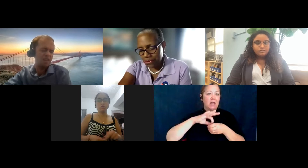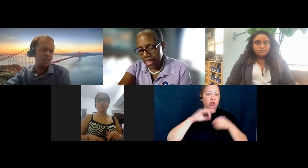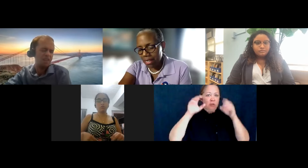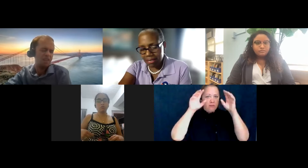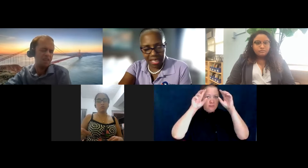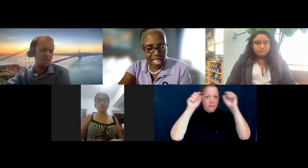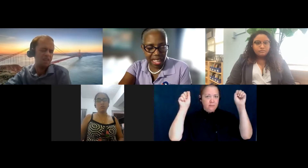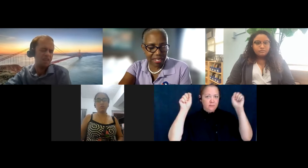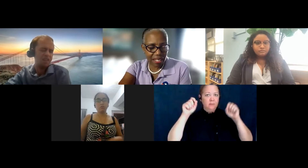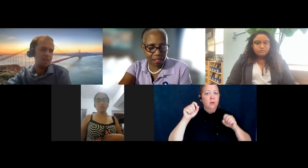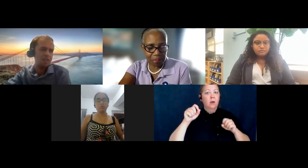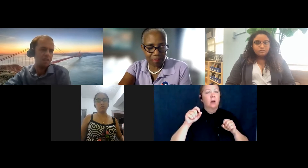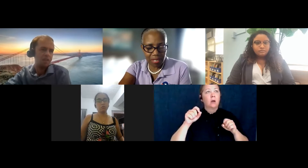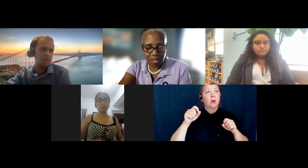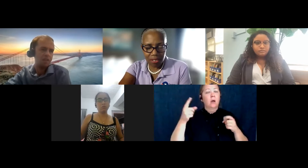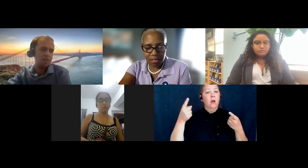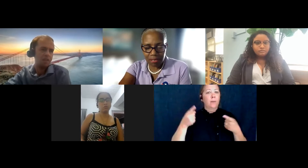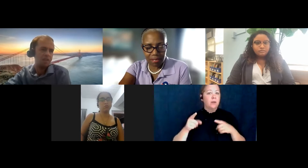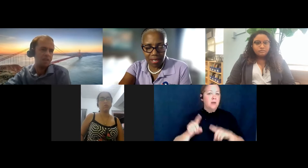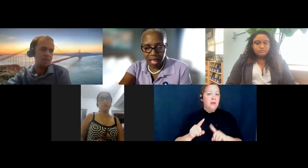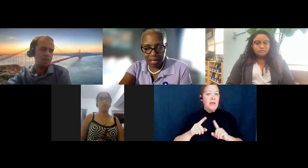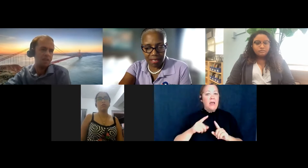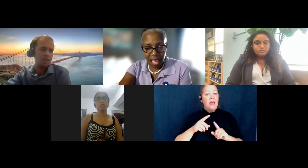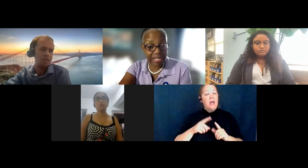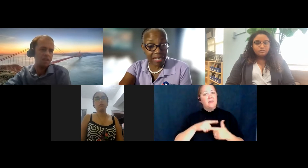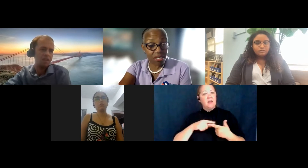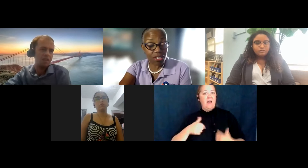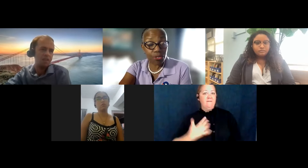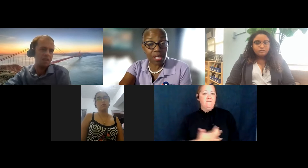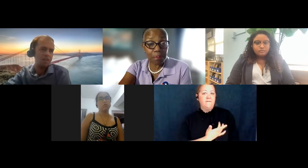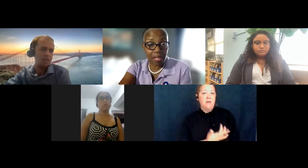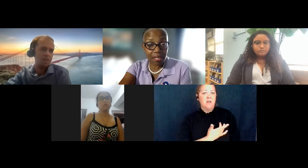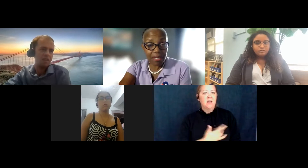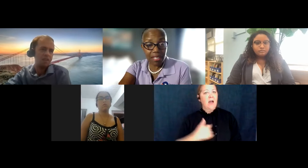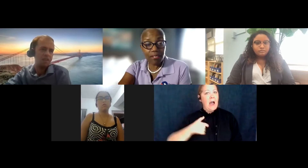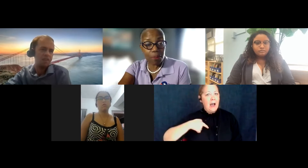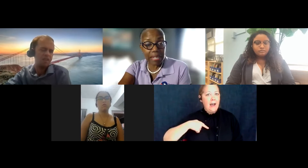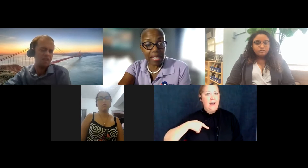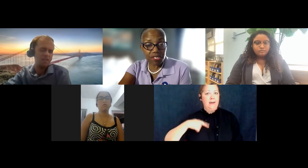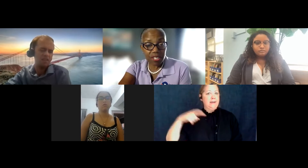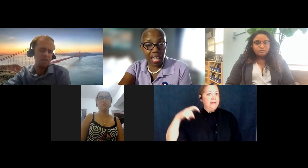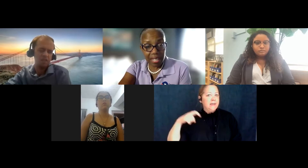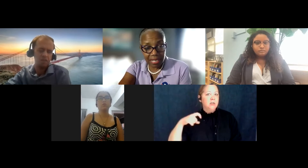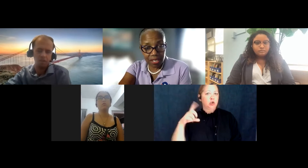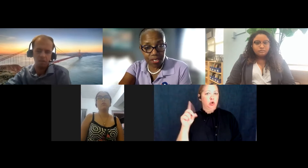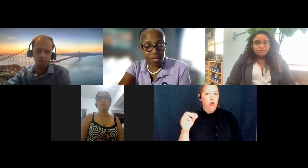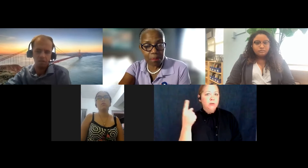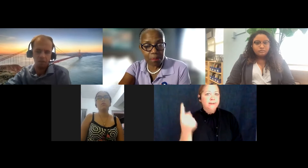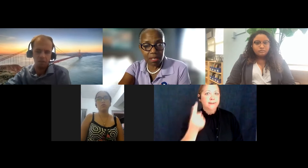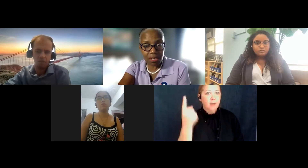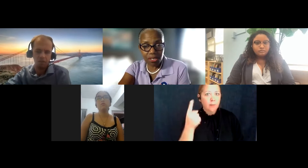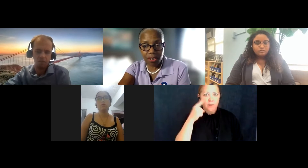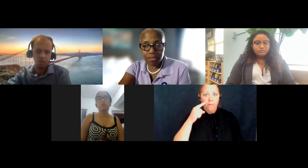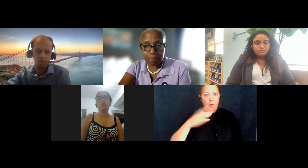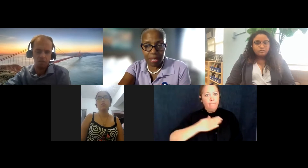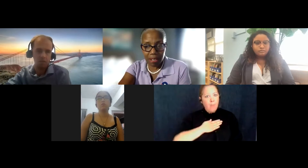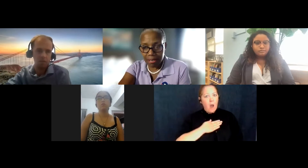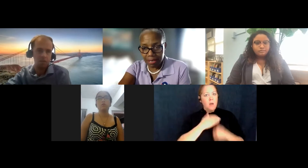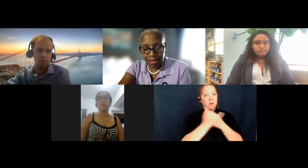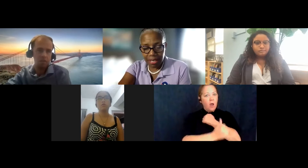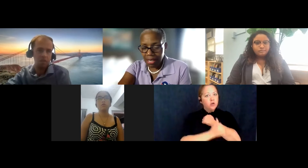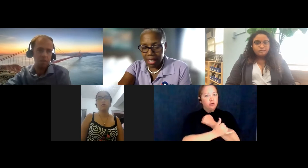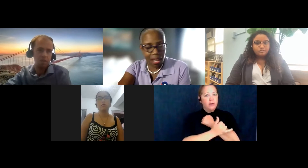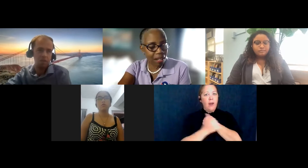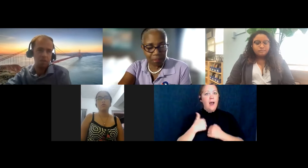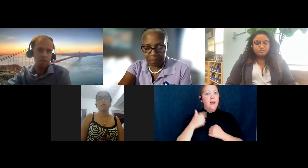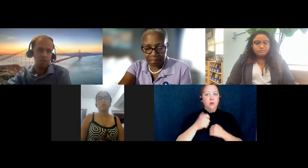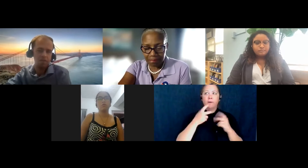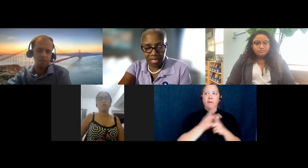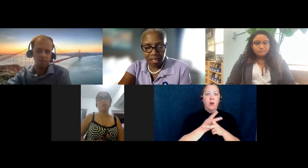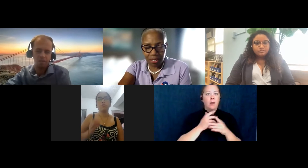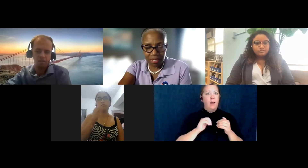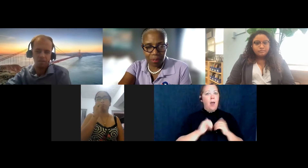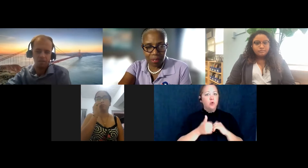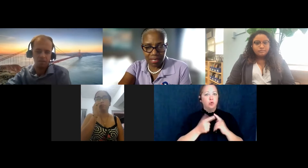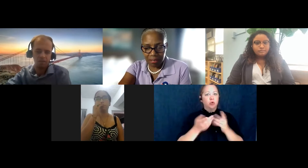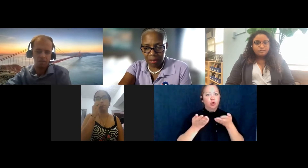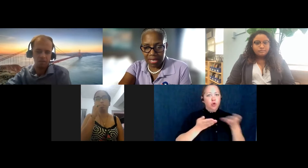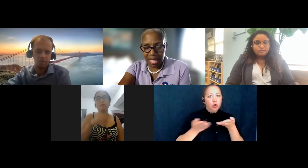felt that I needed to do something for my country. I needed to do something to serve. It was not